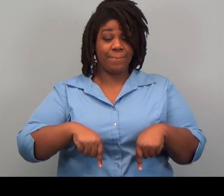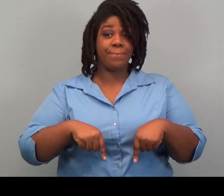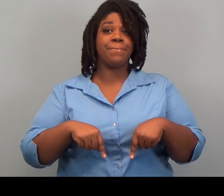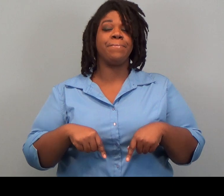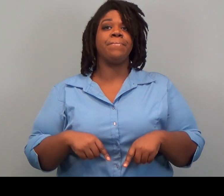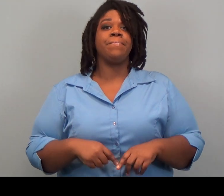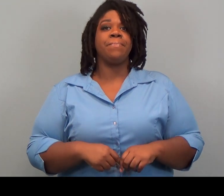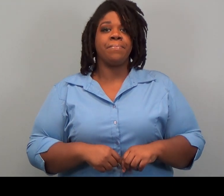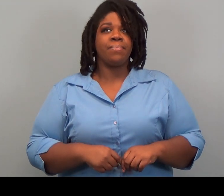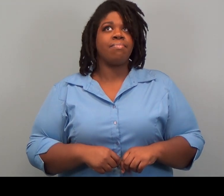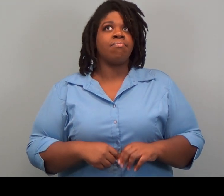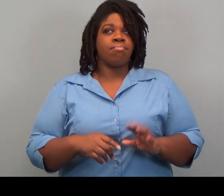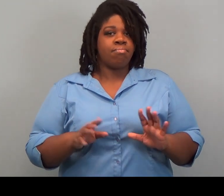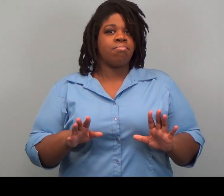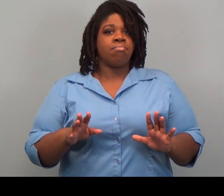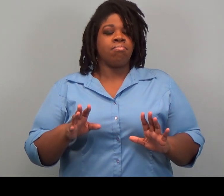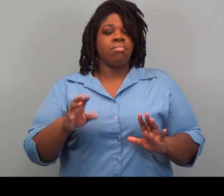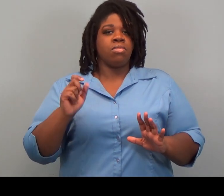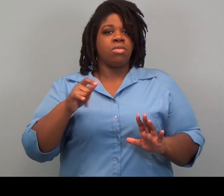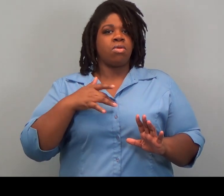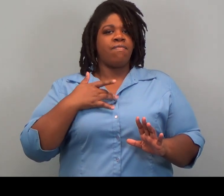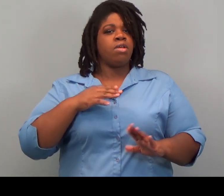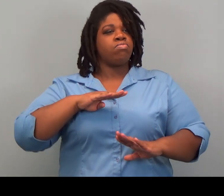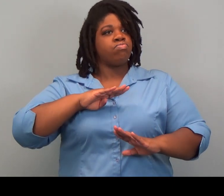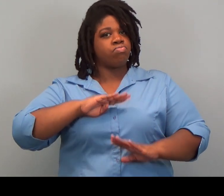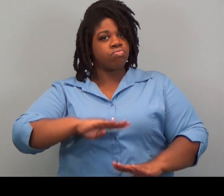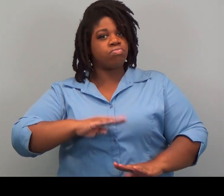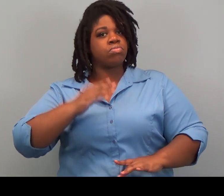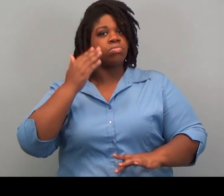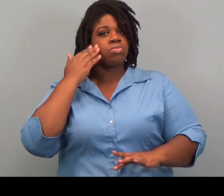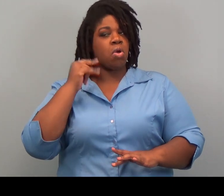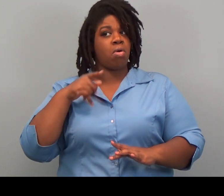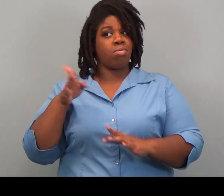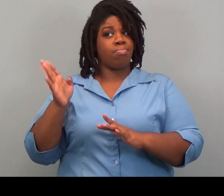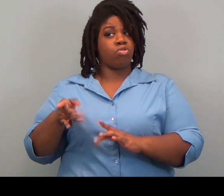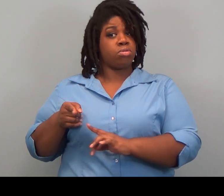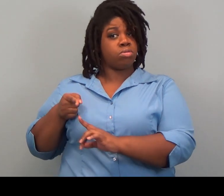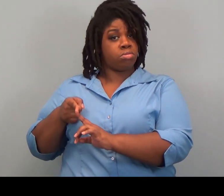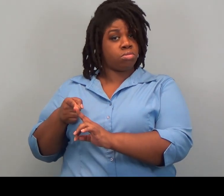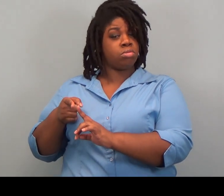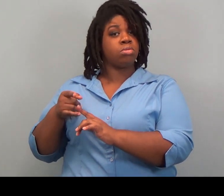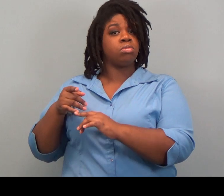you can be assured that the volunteer who is preparing your taxes